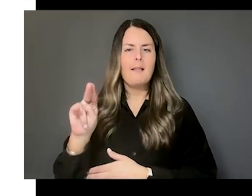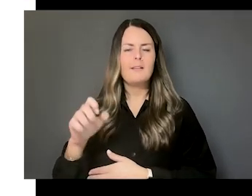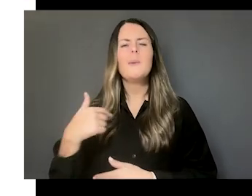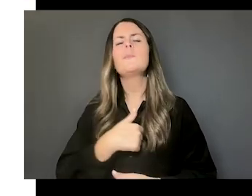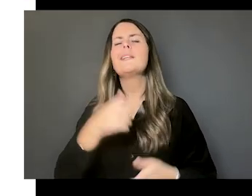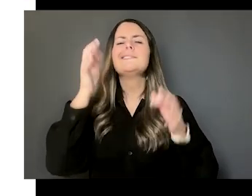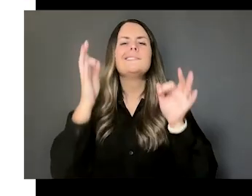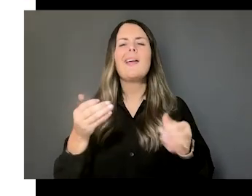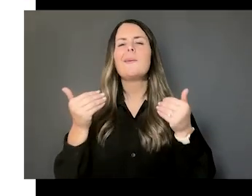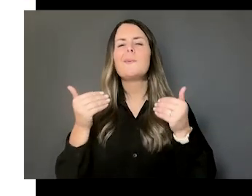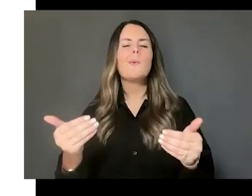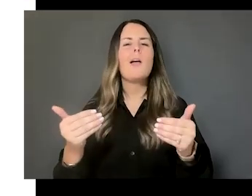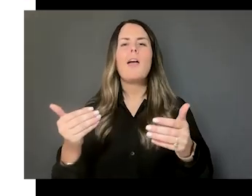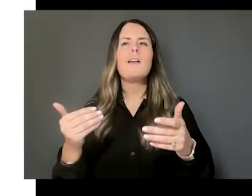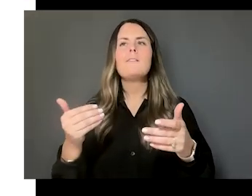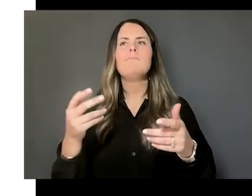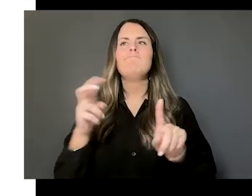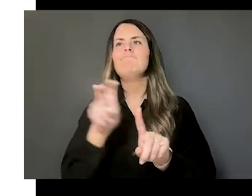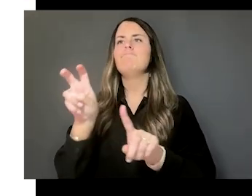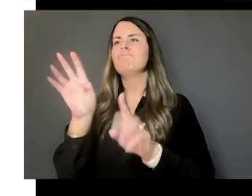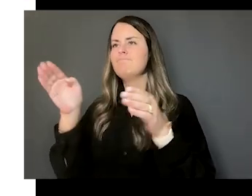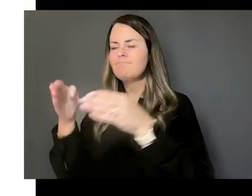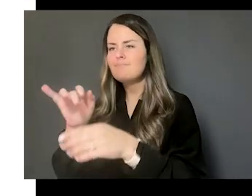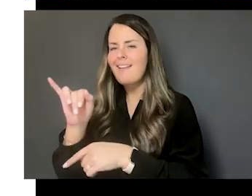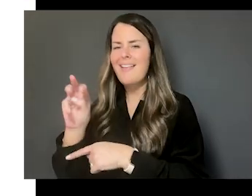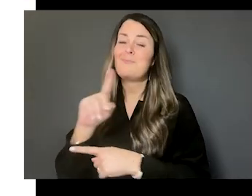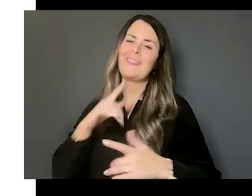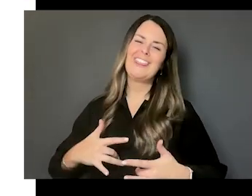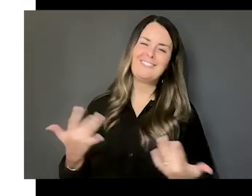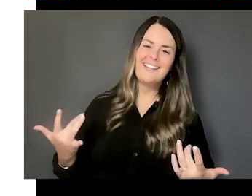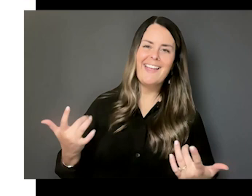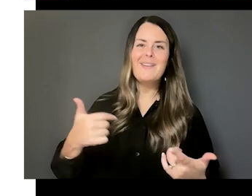to IM. And I'm really thrilled that we ended up with Illustrative Math.